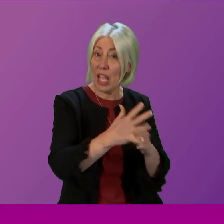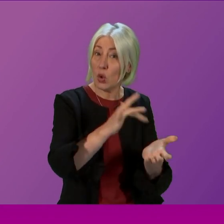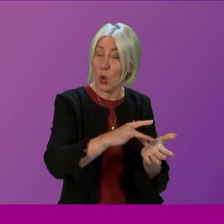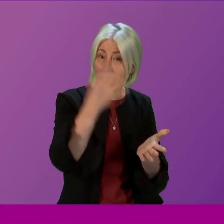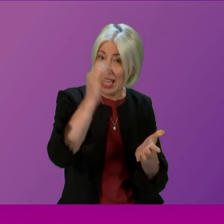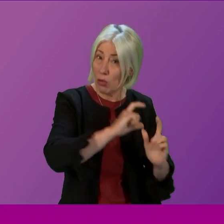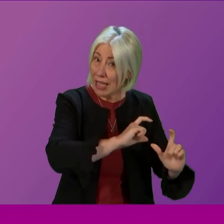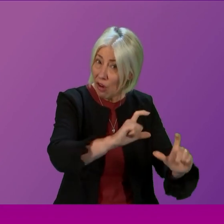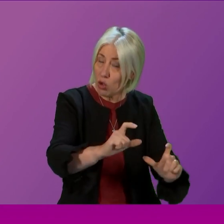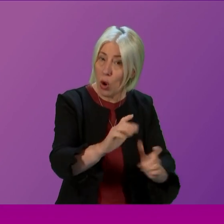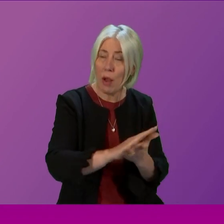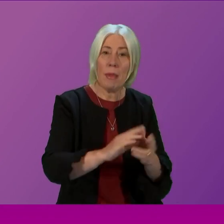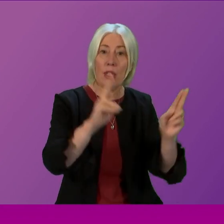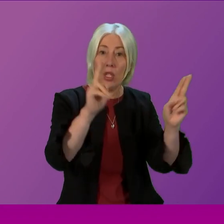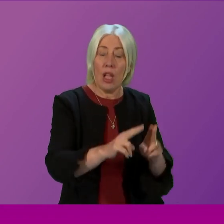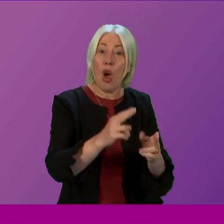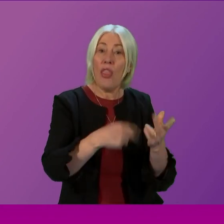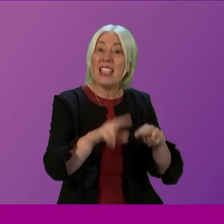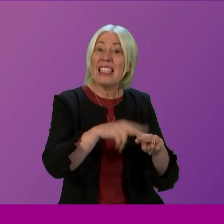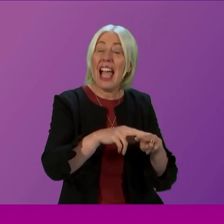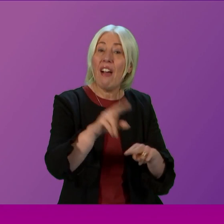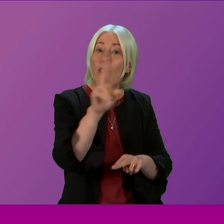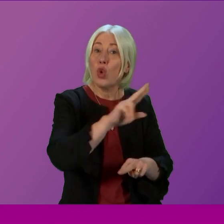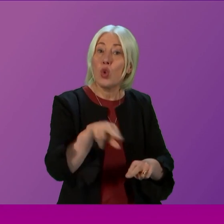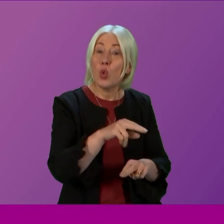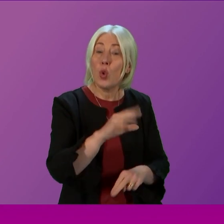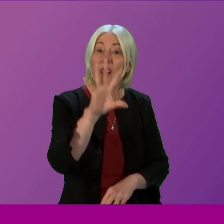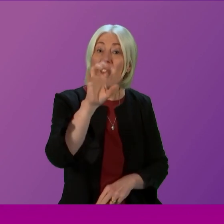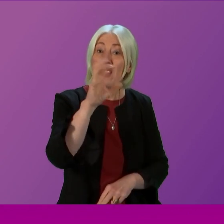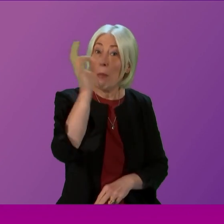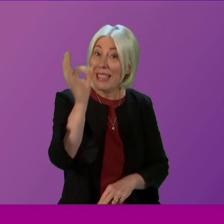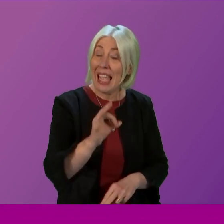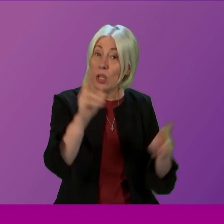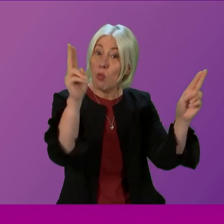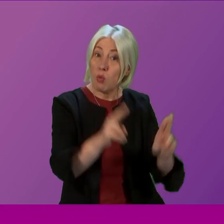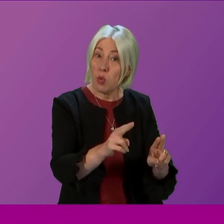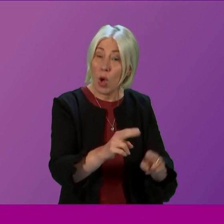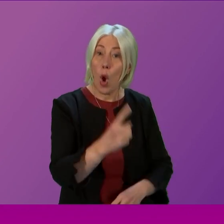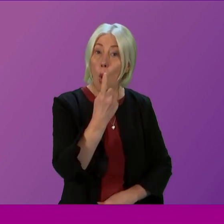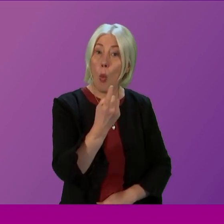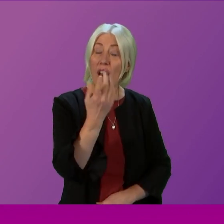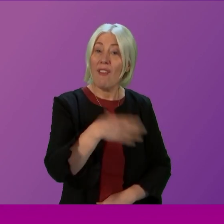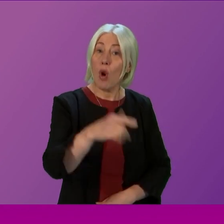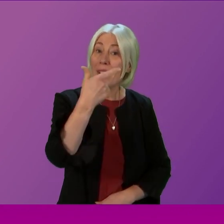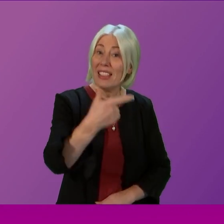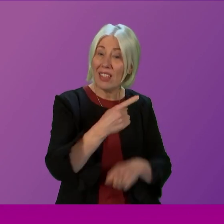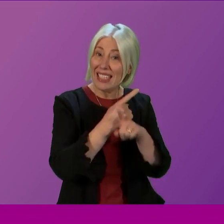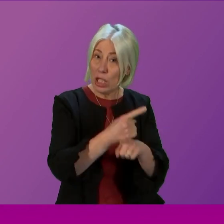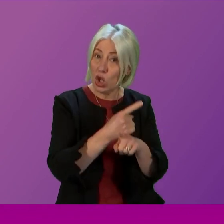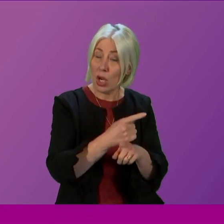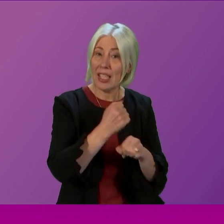it would reduce school staff by 15 per cent: one in seven teachers in Glasgow would be lost.